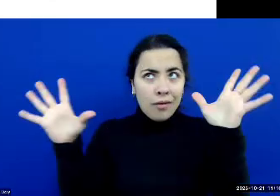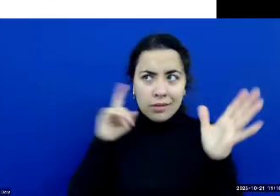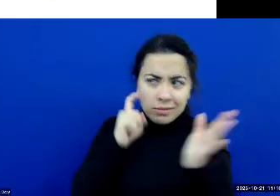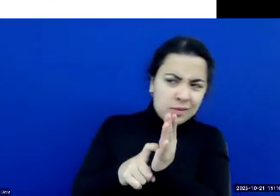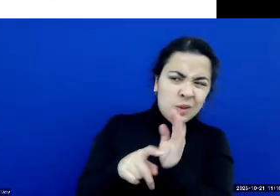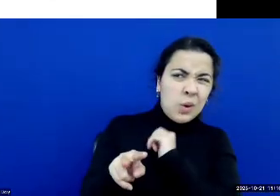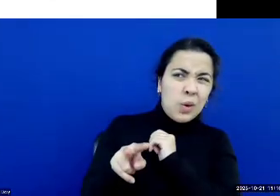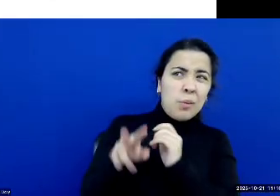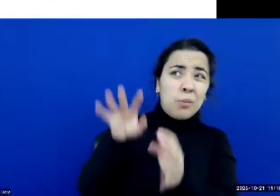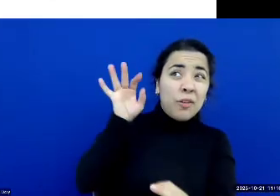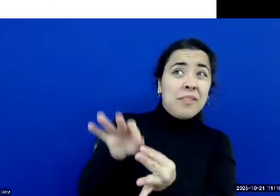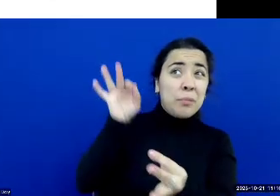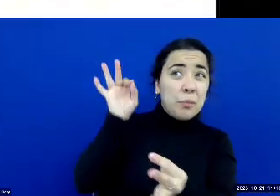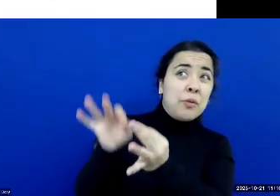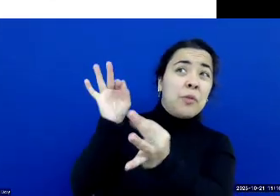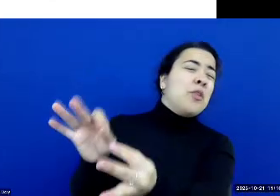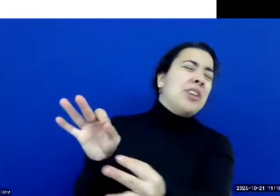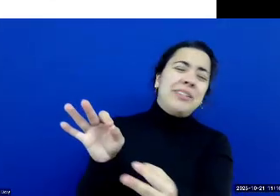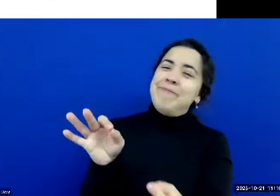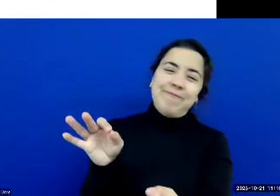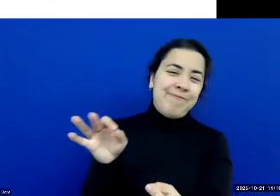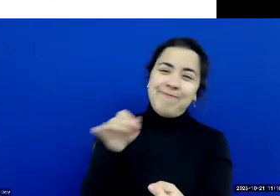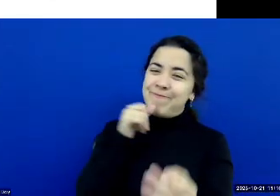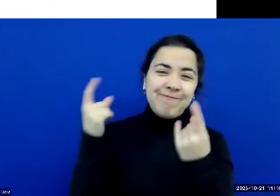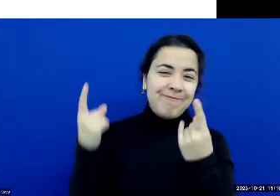Kathleen DeForest: Obvious to me that it was not going to happen.